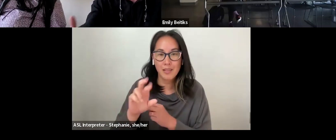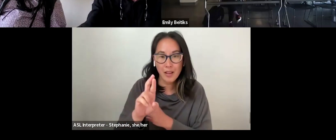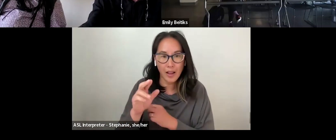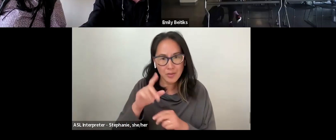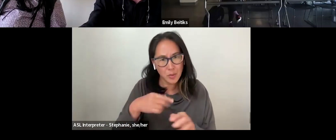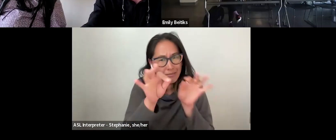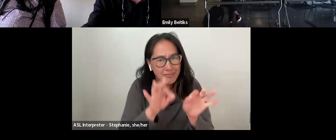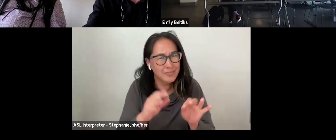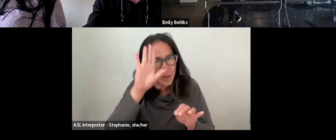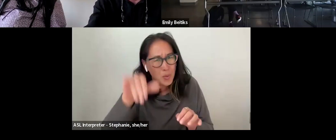You know, the famous Radiation Studies?"